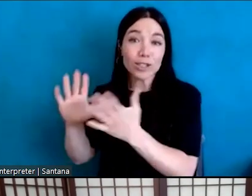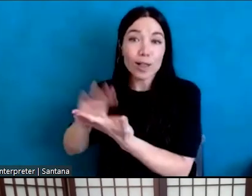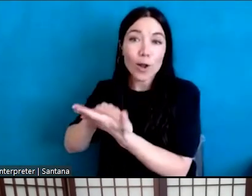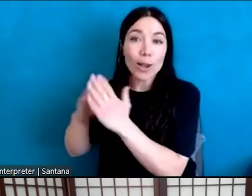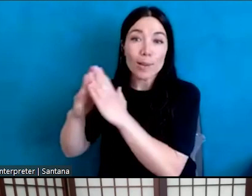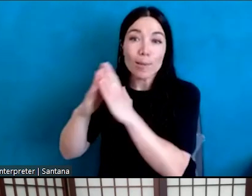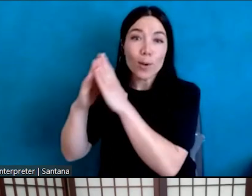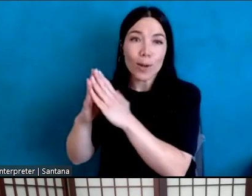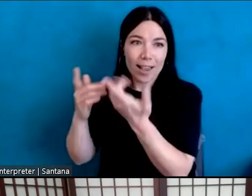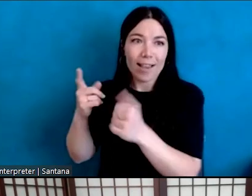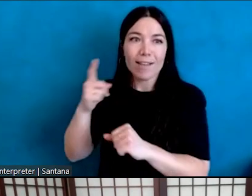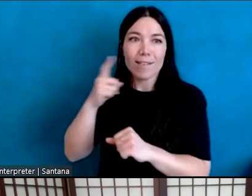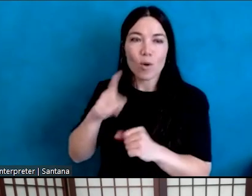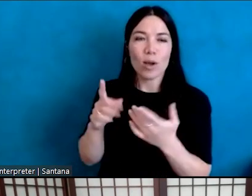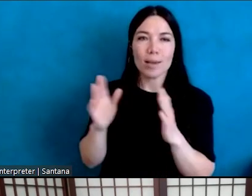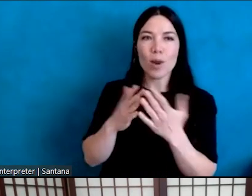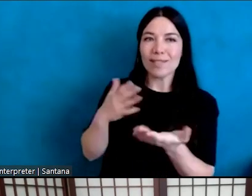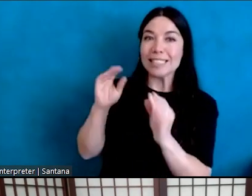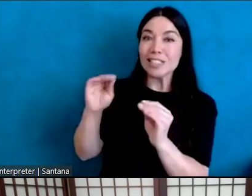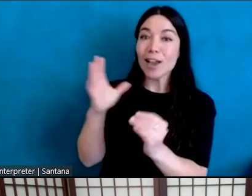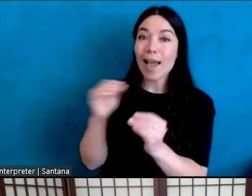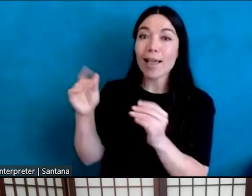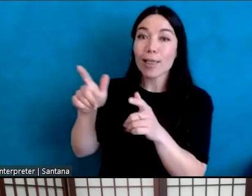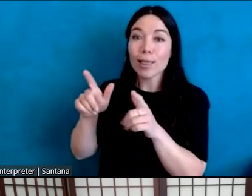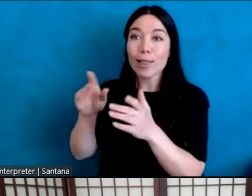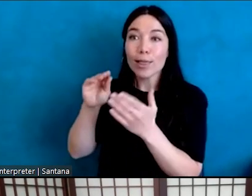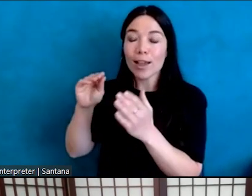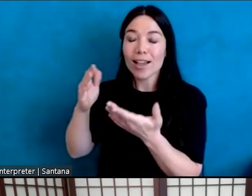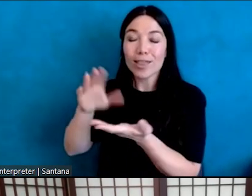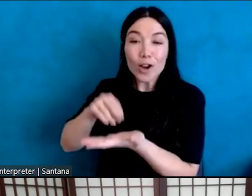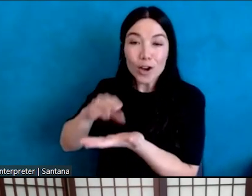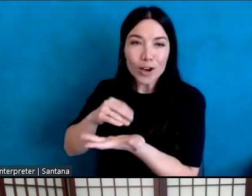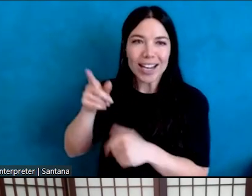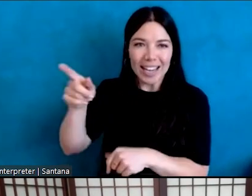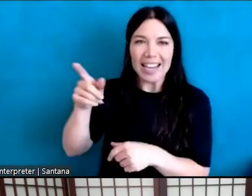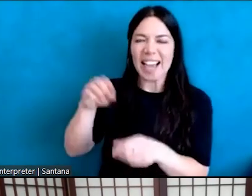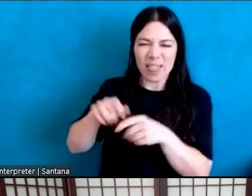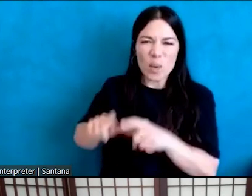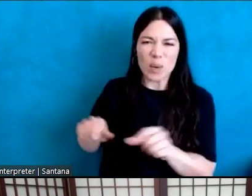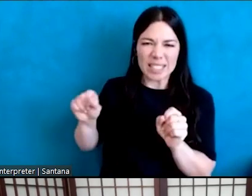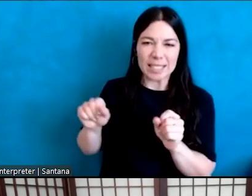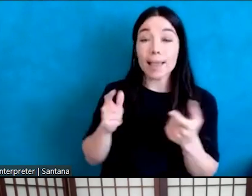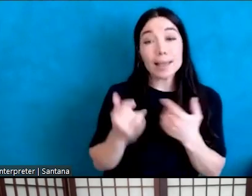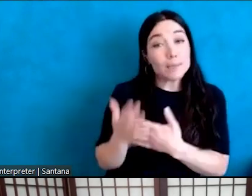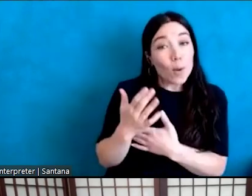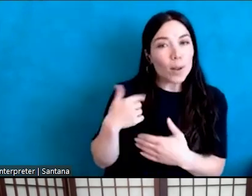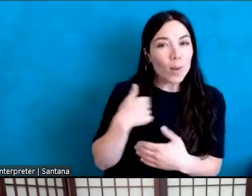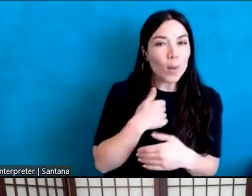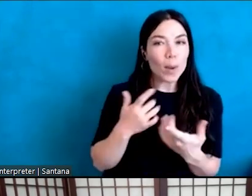in linguistics that I'm part of. I'll note that we were going to meet this morning, but we instead chose to come to this symposium.